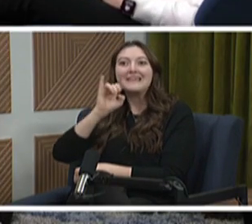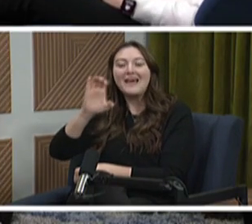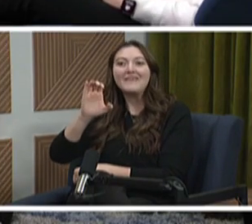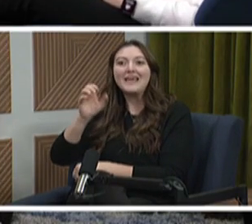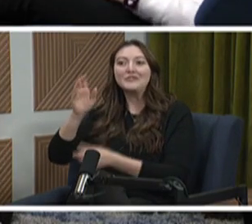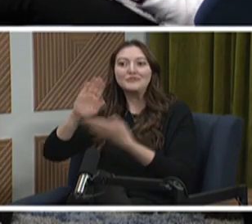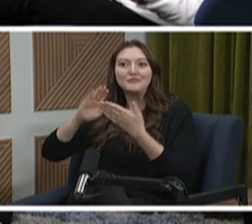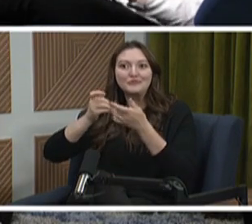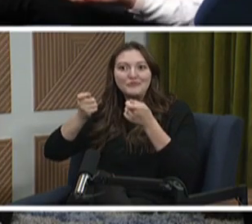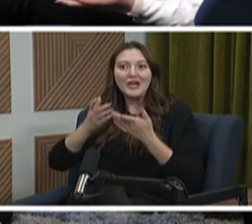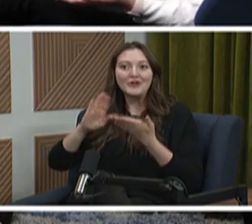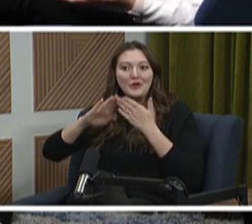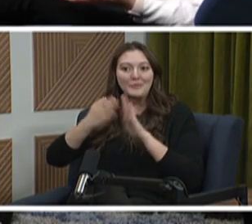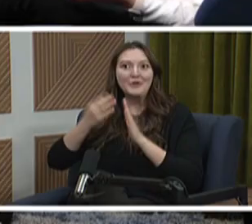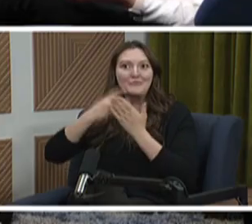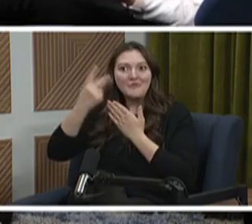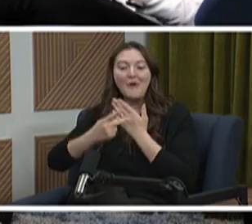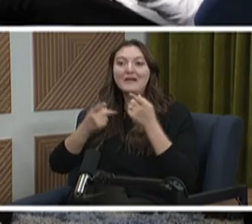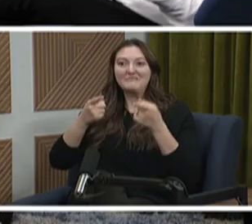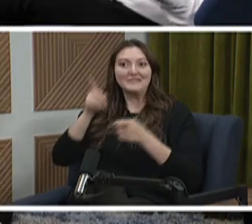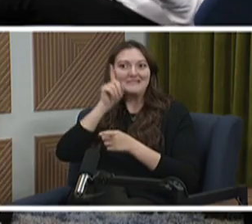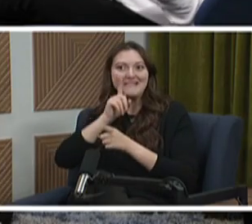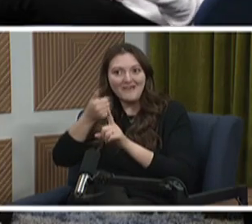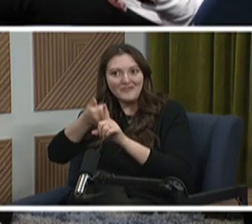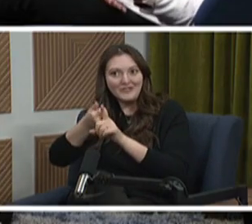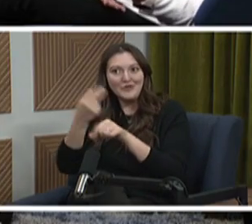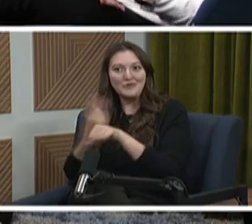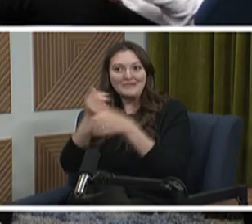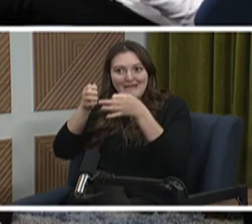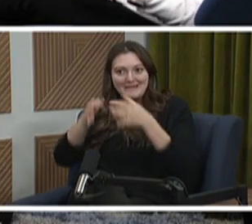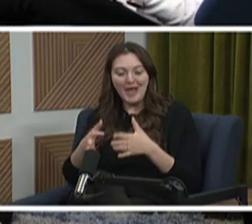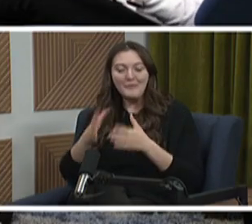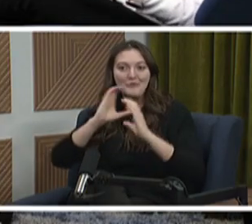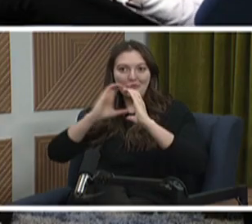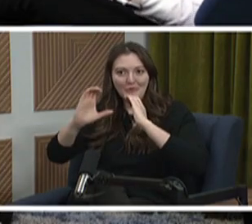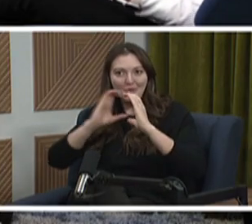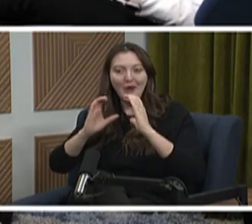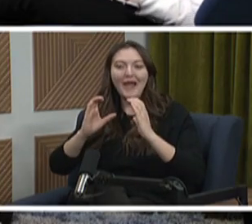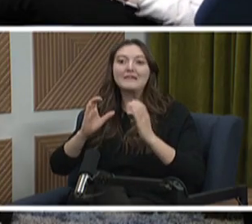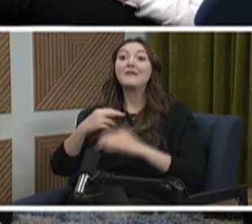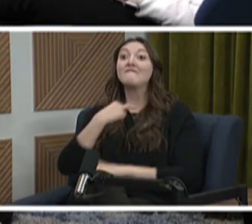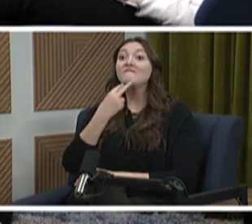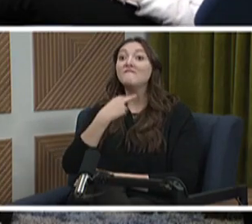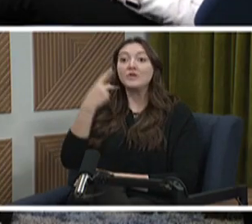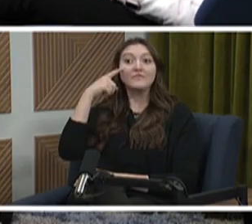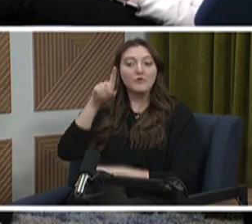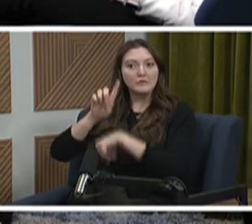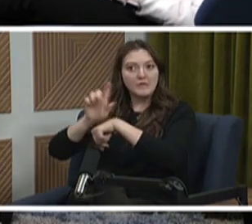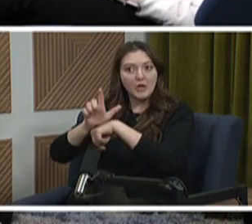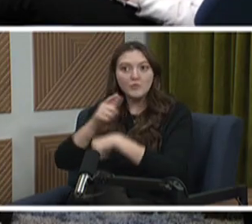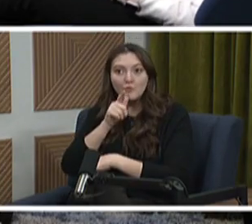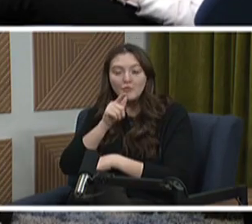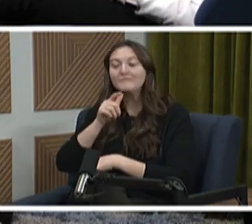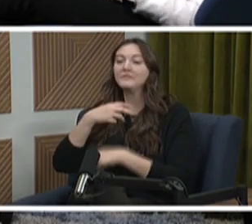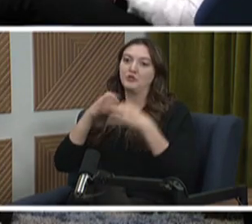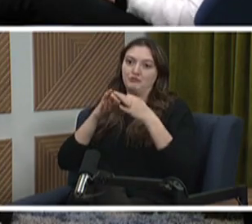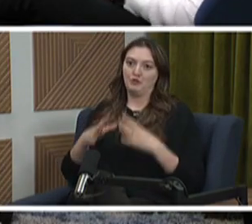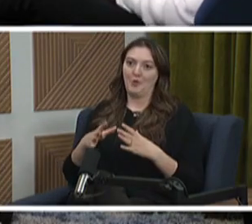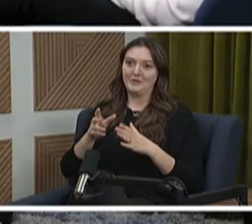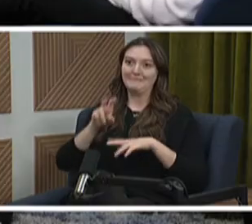And she is deaf and she uses an interpreter to communicate. So voicing for Delinda will be an interpreter who is sitting next to me.